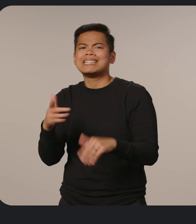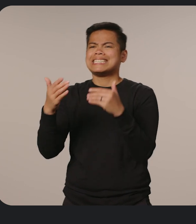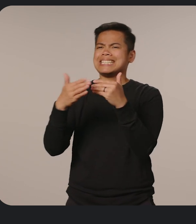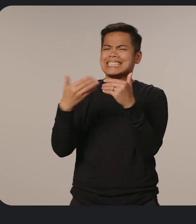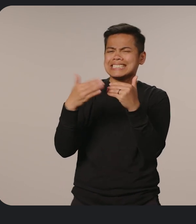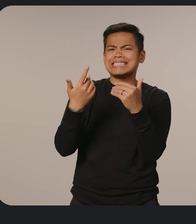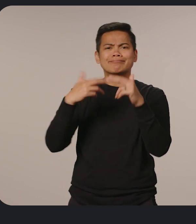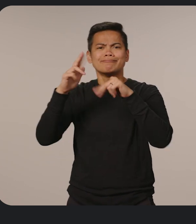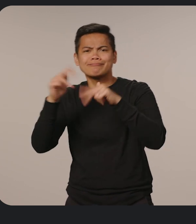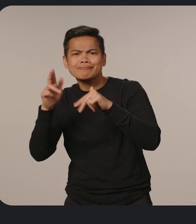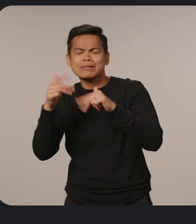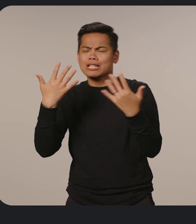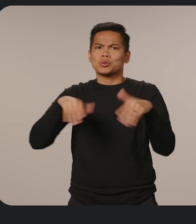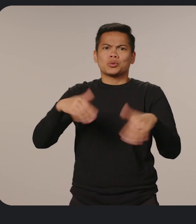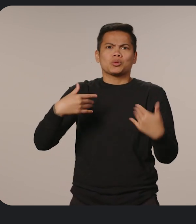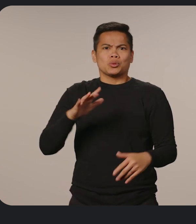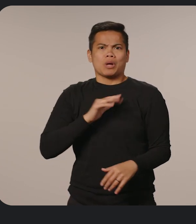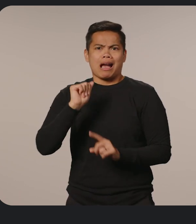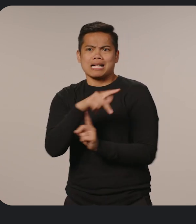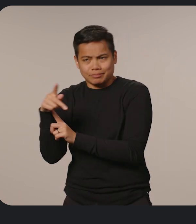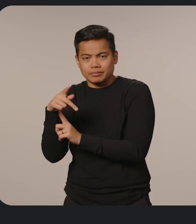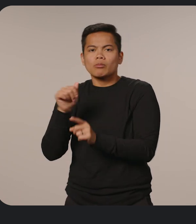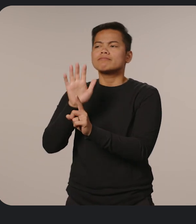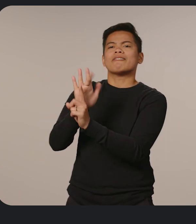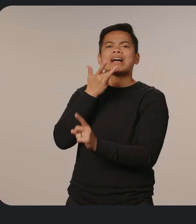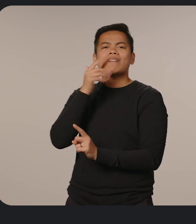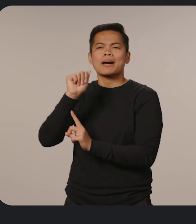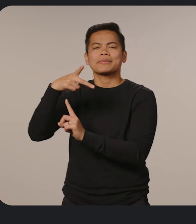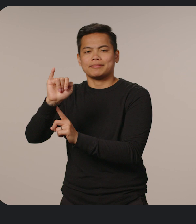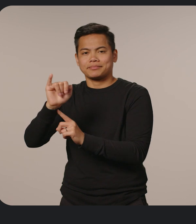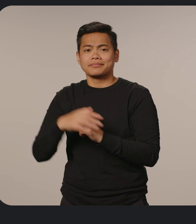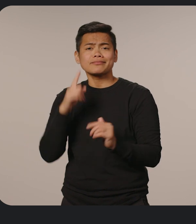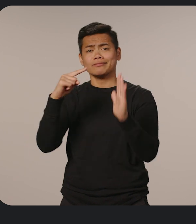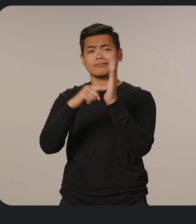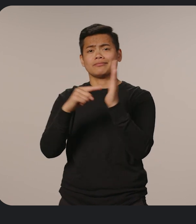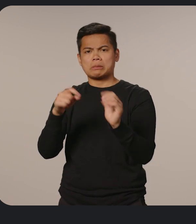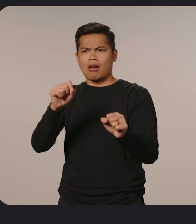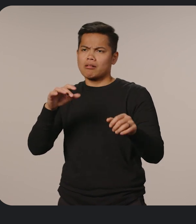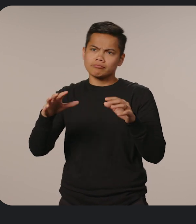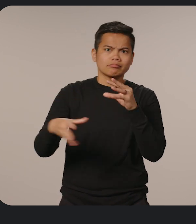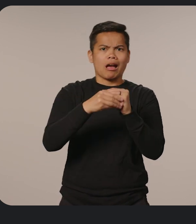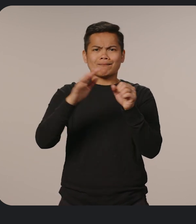apps with your favorite apis for example you can add full text search